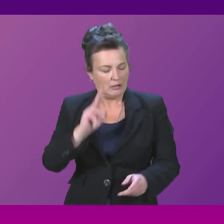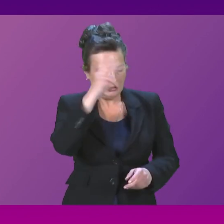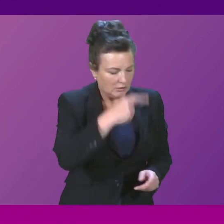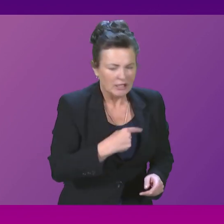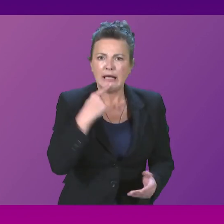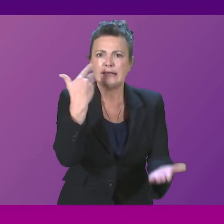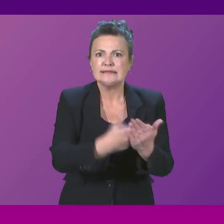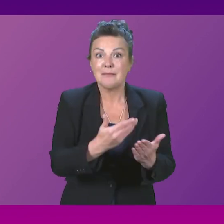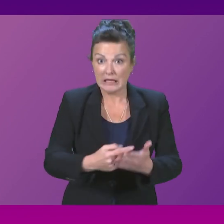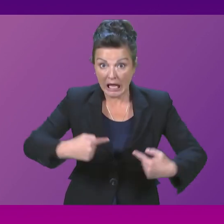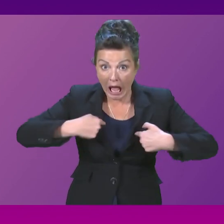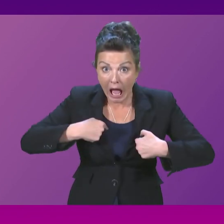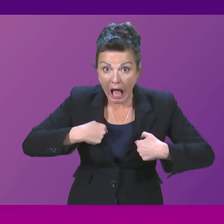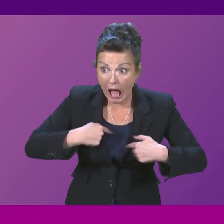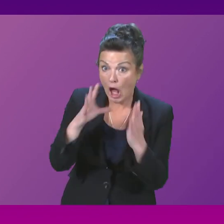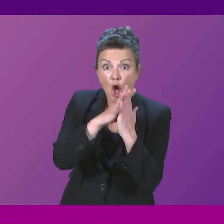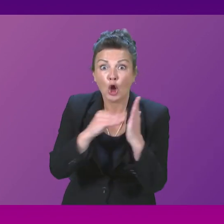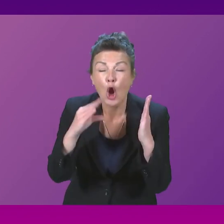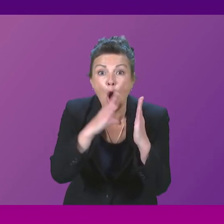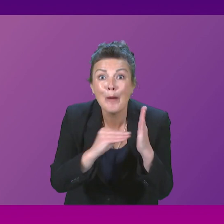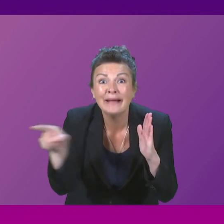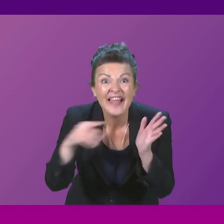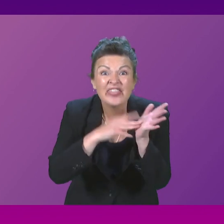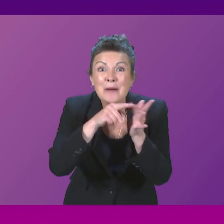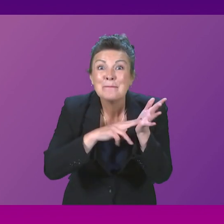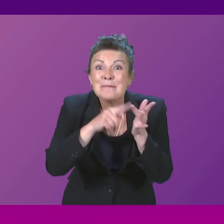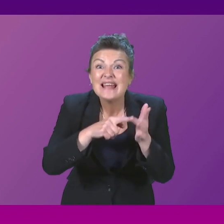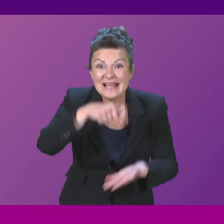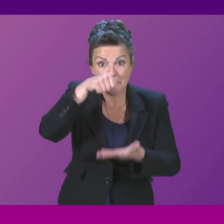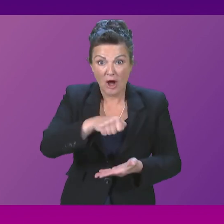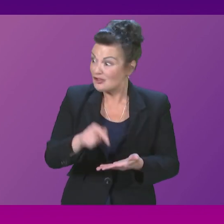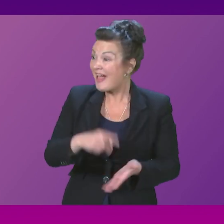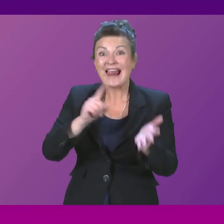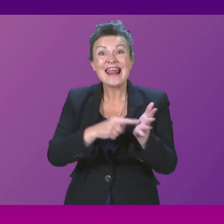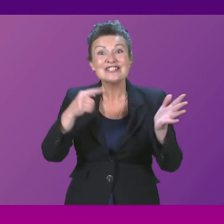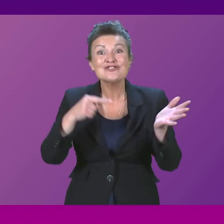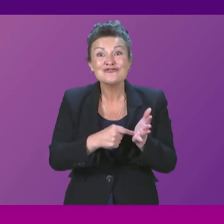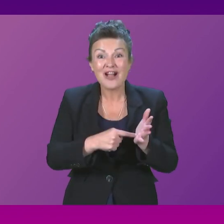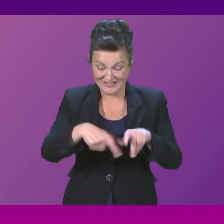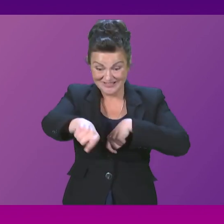He demanded that I follow the mini-budget, then he applauded Liz Truss for scrapping the mini-budget.